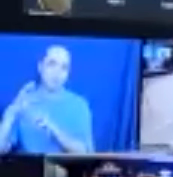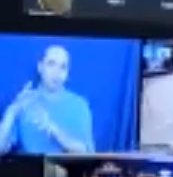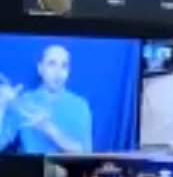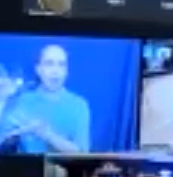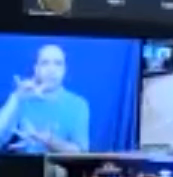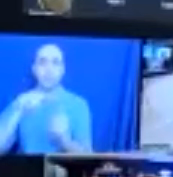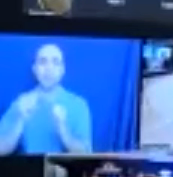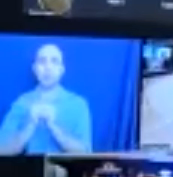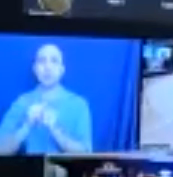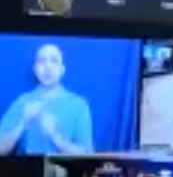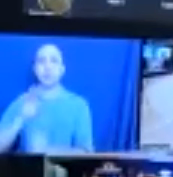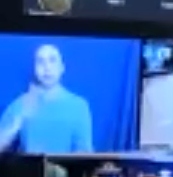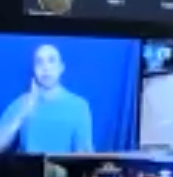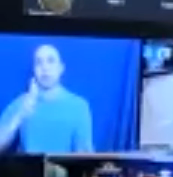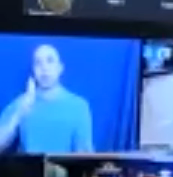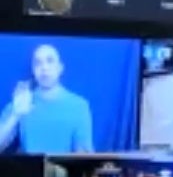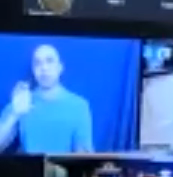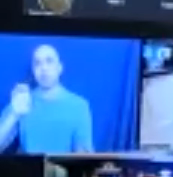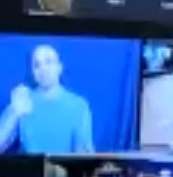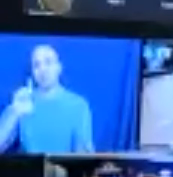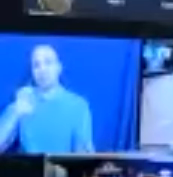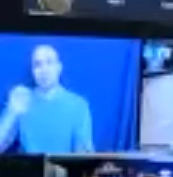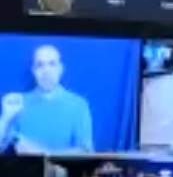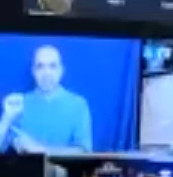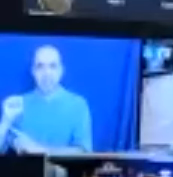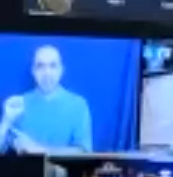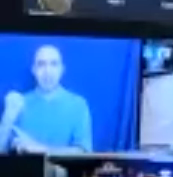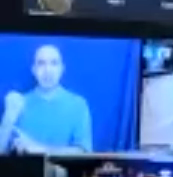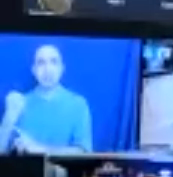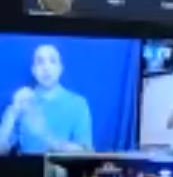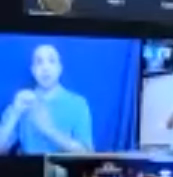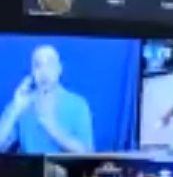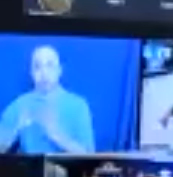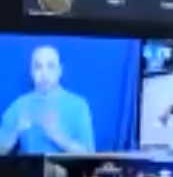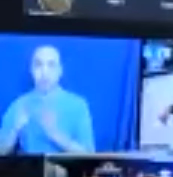ONE OF THREE BRUCE LEE STUDENTS WHO WAS AFRICAN-AMERICAN.